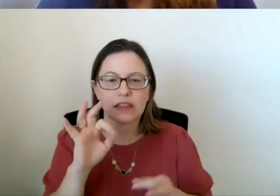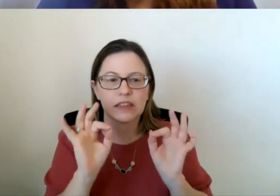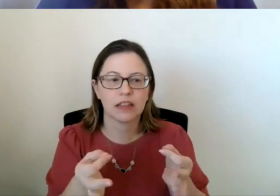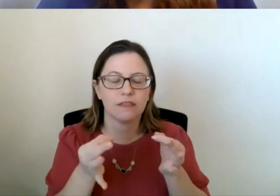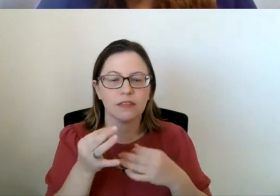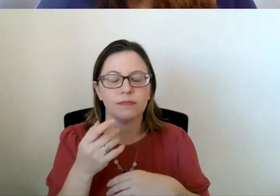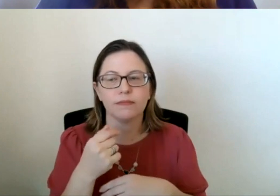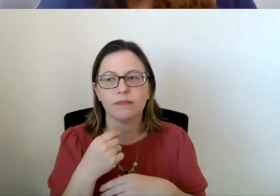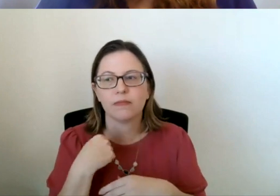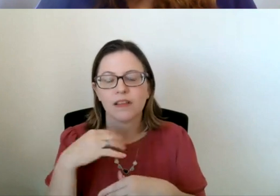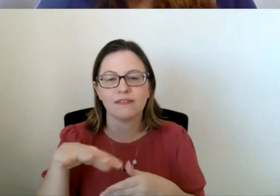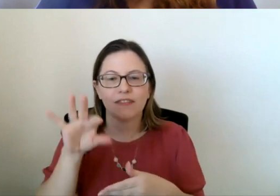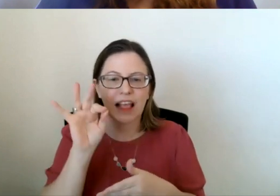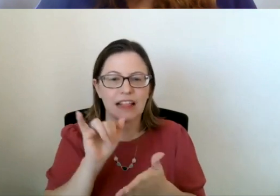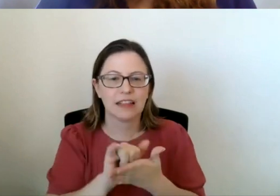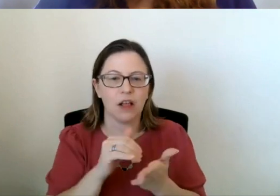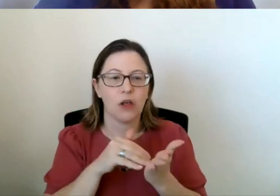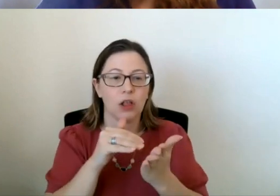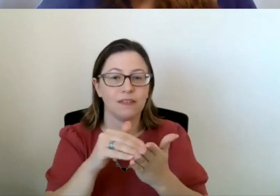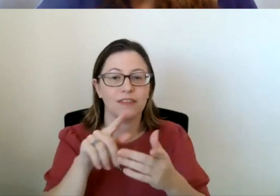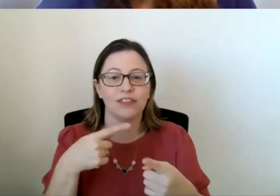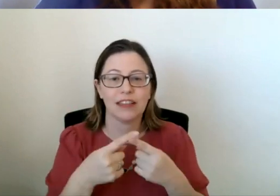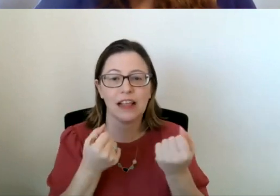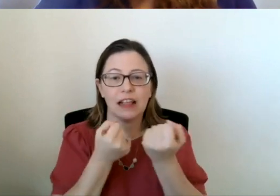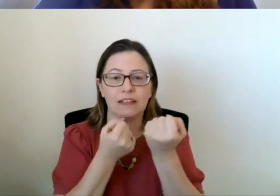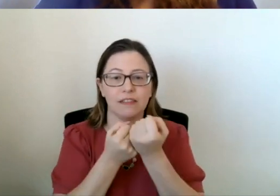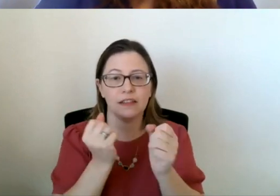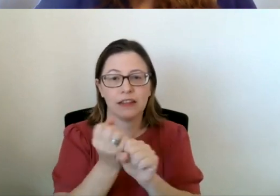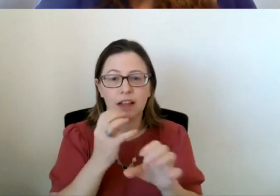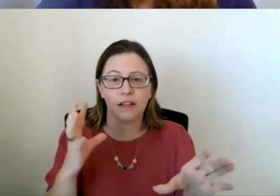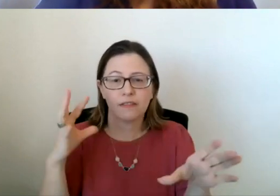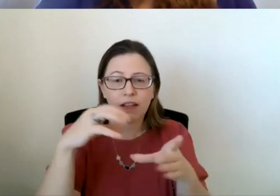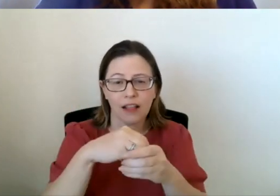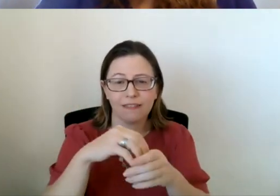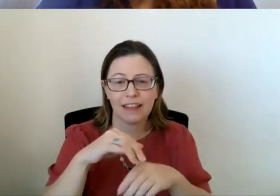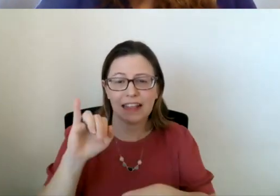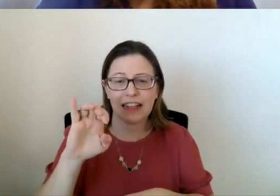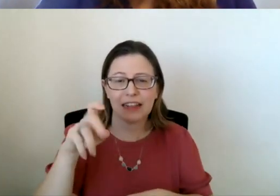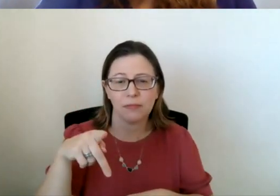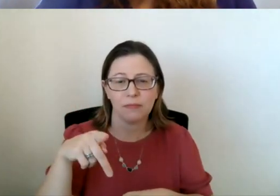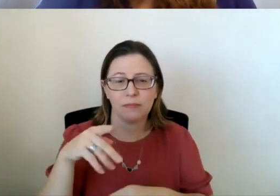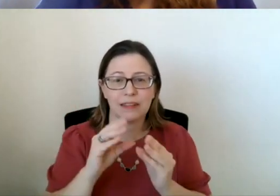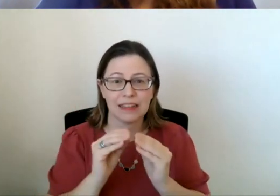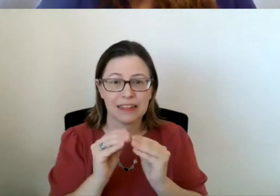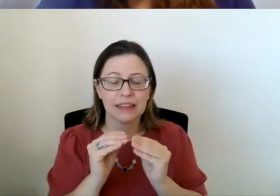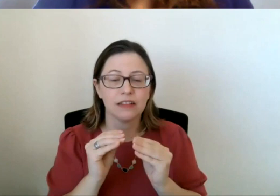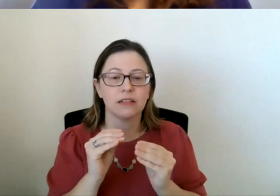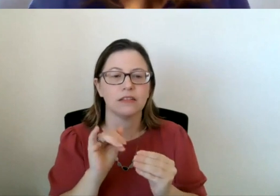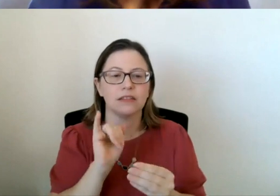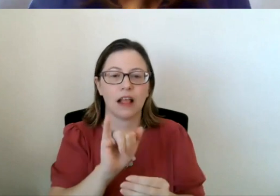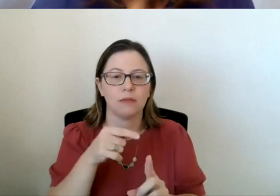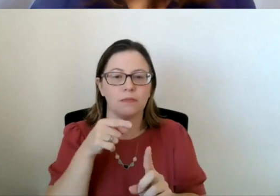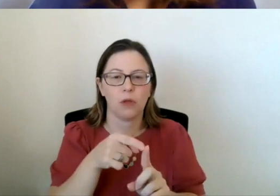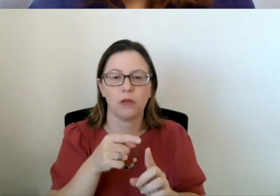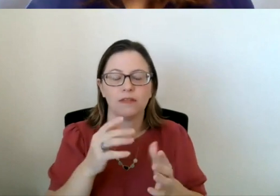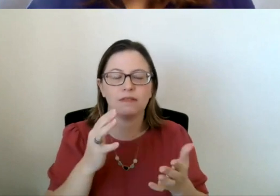Yes, definitely. I also find that very often when advocating during an IEP meeting,